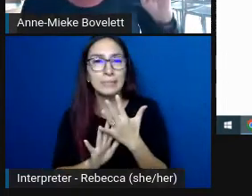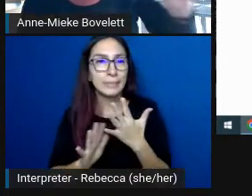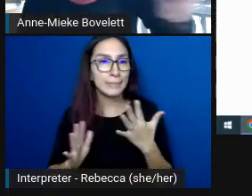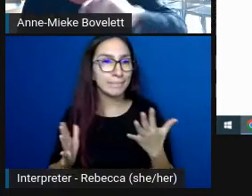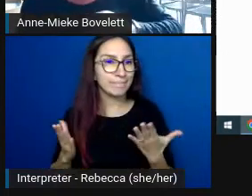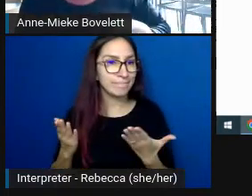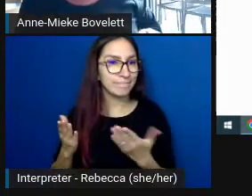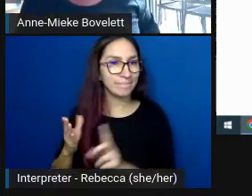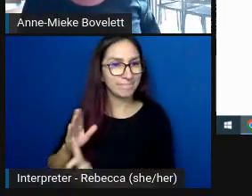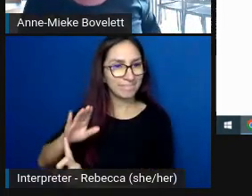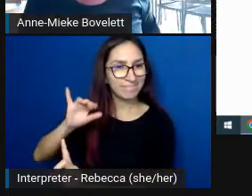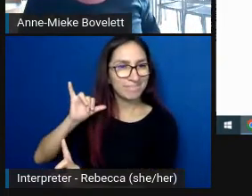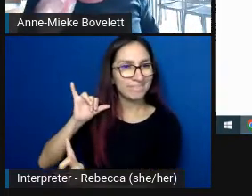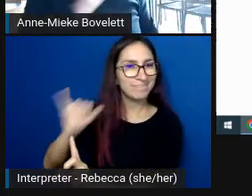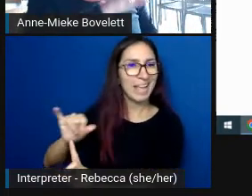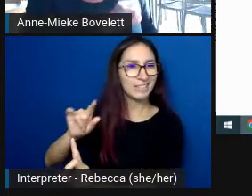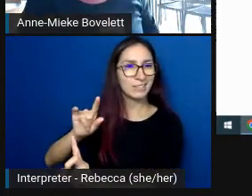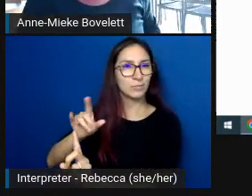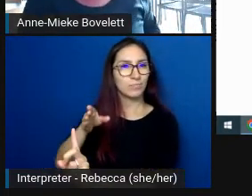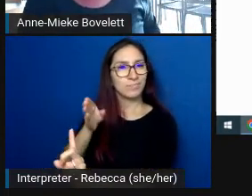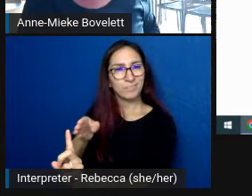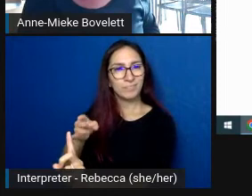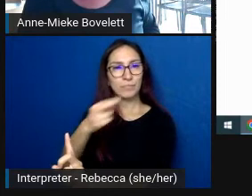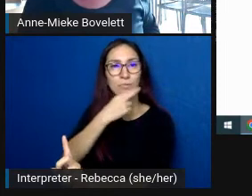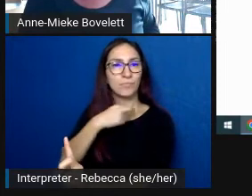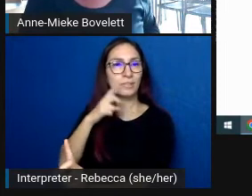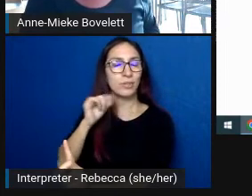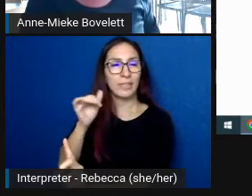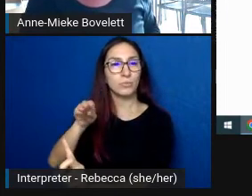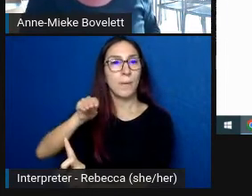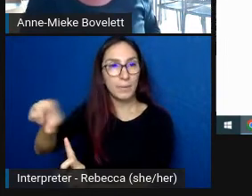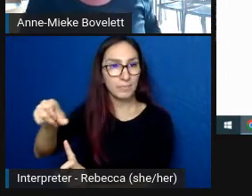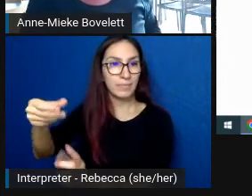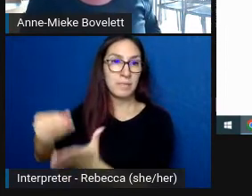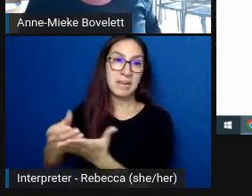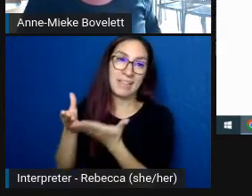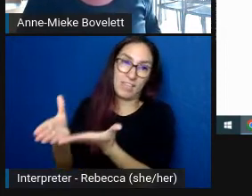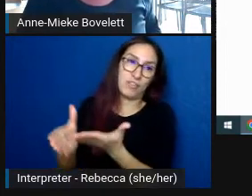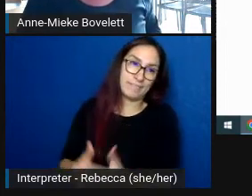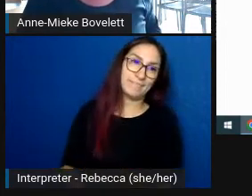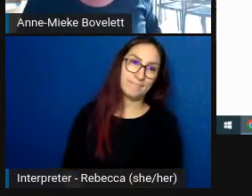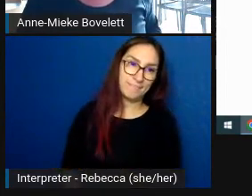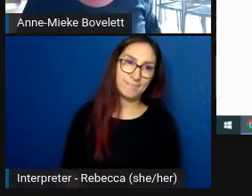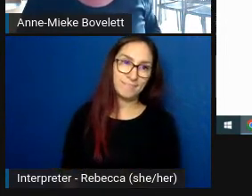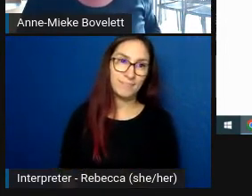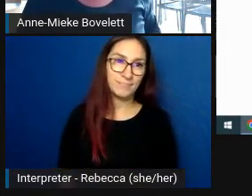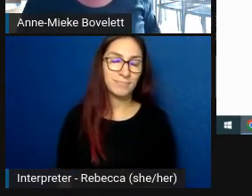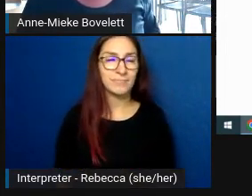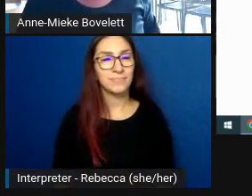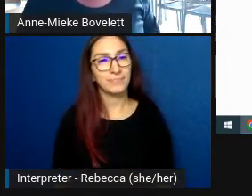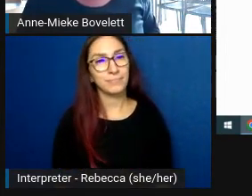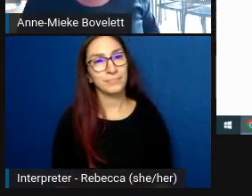That's where people go and that's where they leave their money.